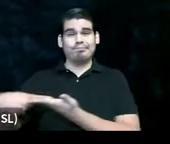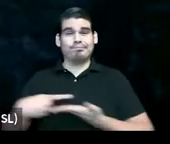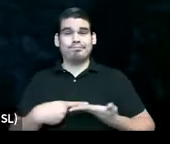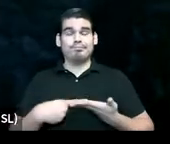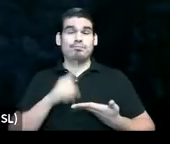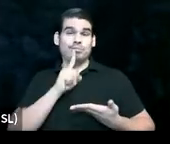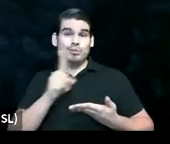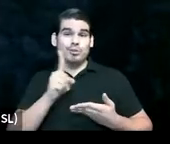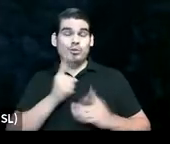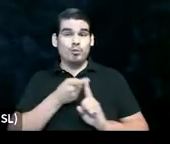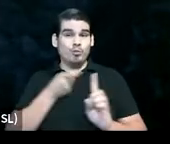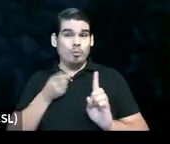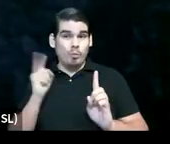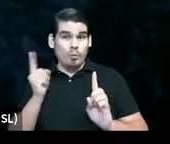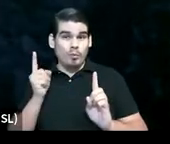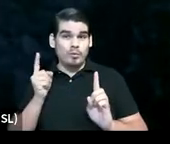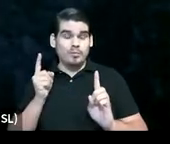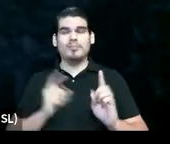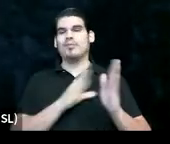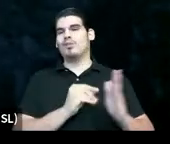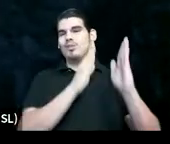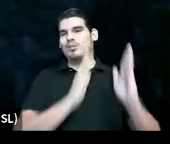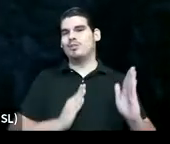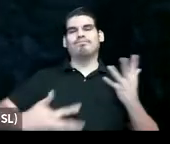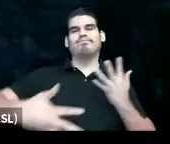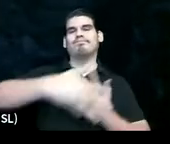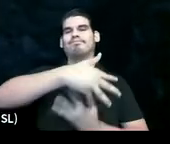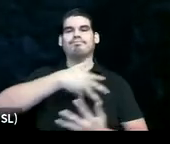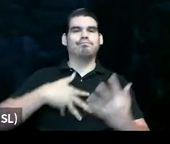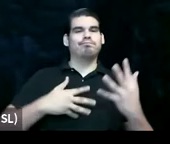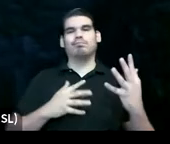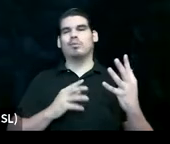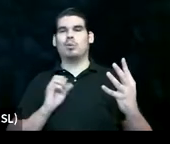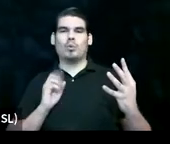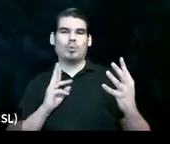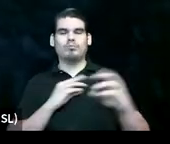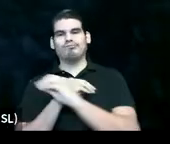I know that you know undocumented students. We had a resolution for I believe to have them